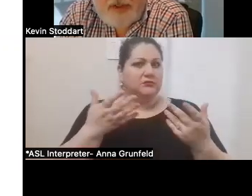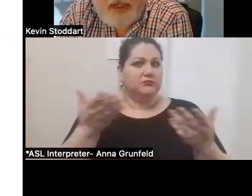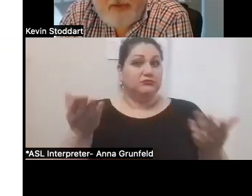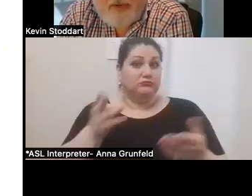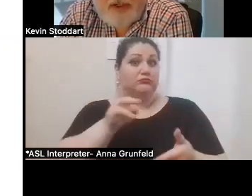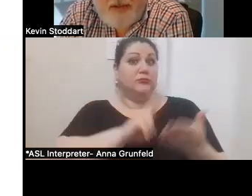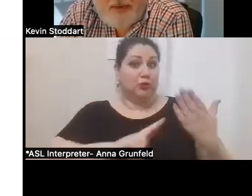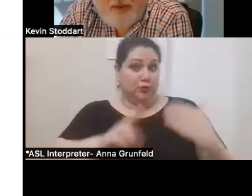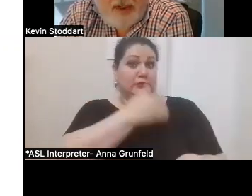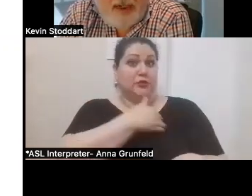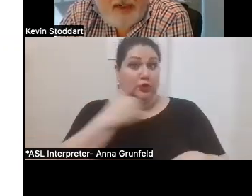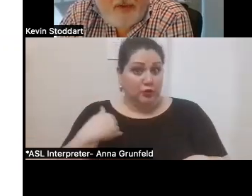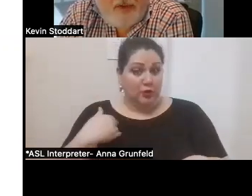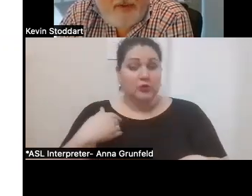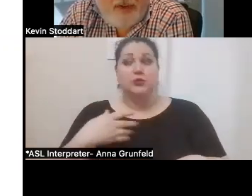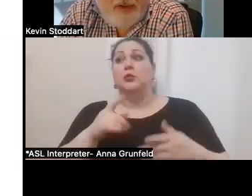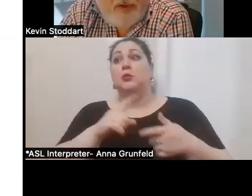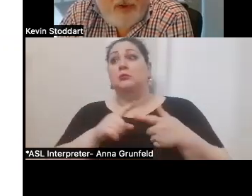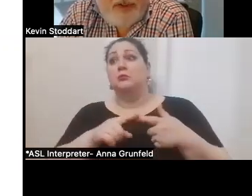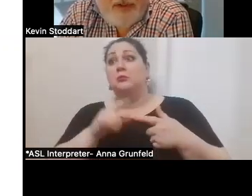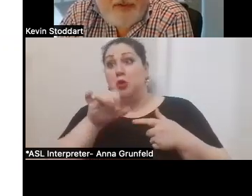for example, that I know of in Toronto.